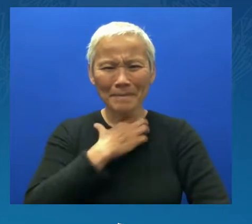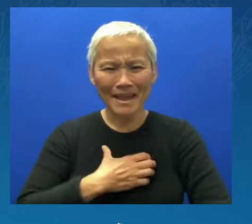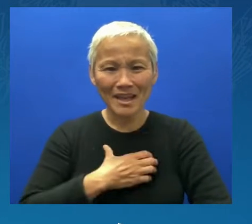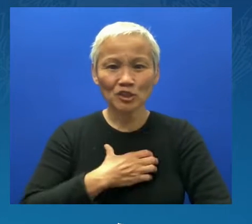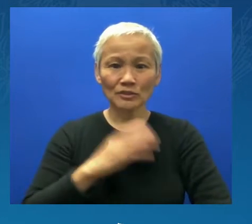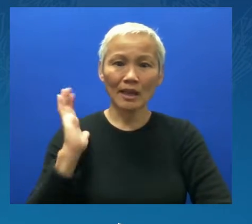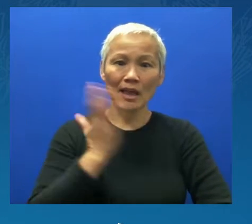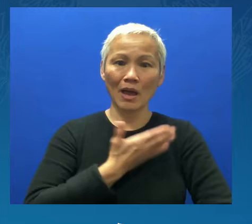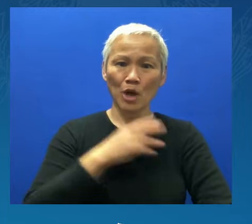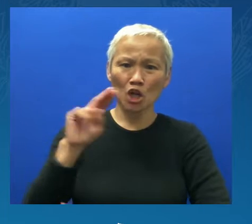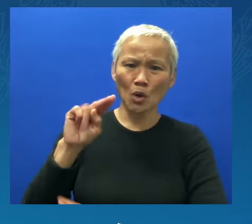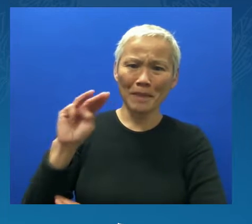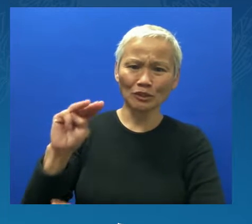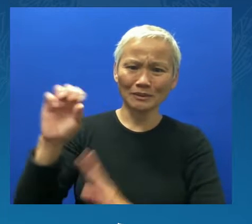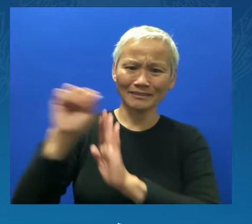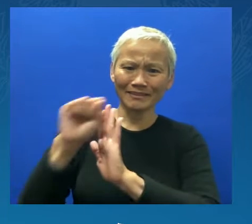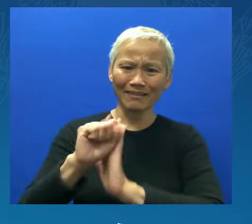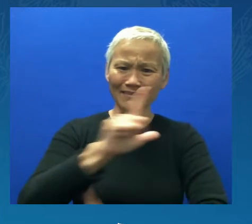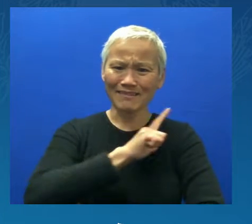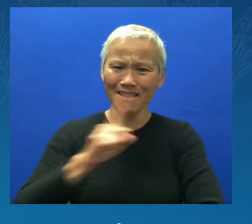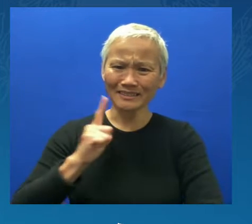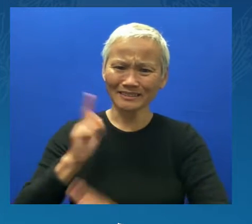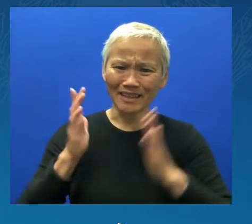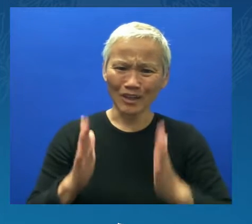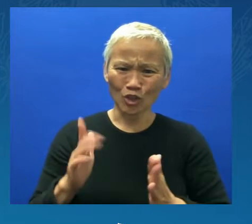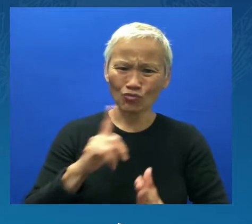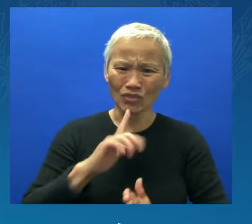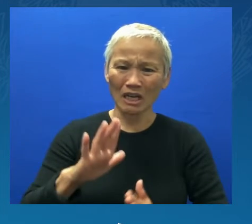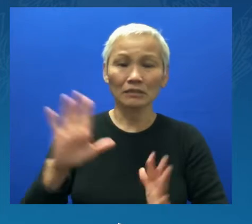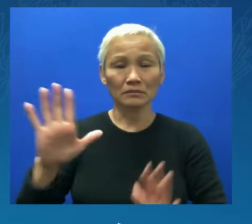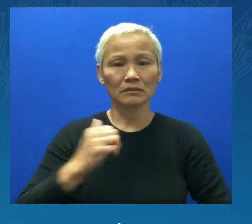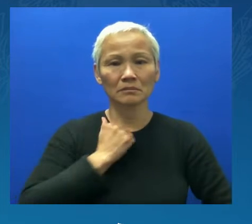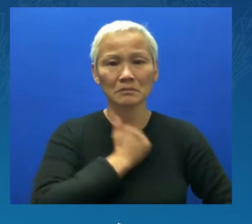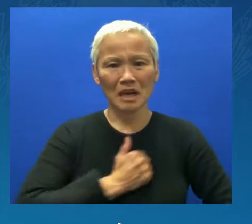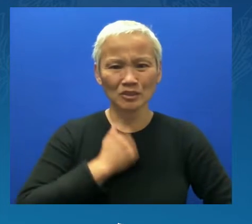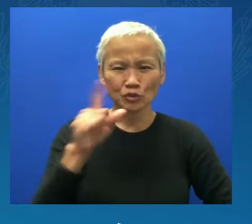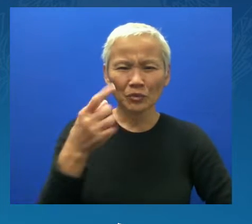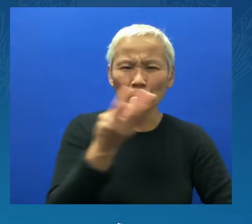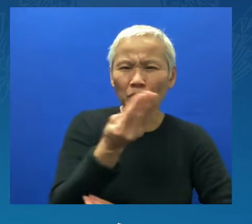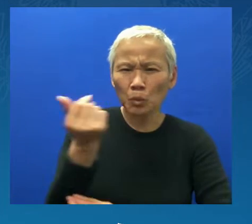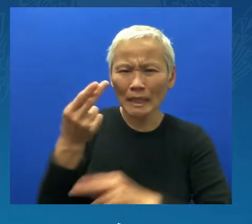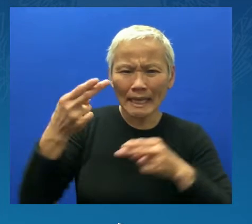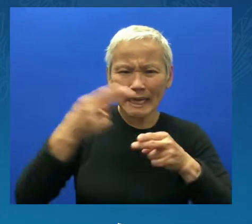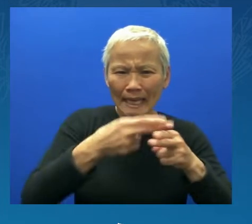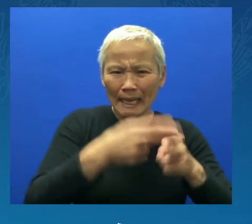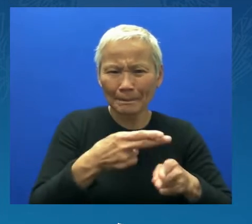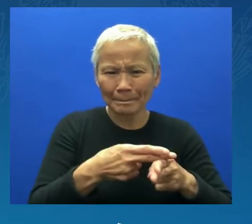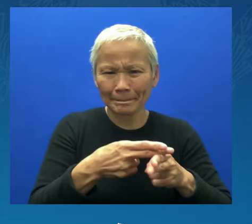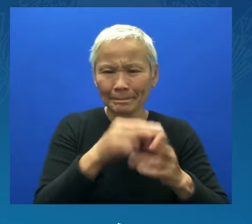And I apologize that we've only got some of you on this list, but you all, every single one of you are remarkable.